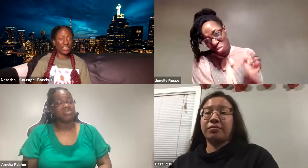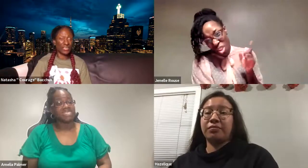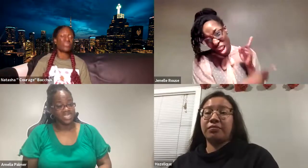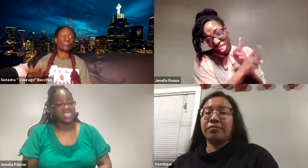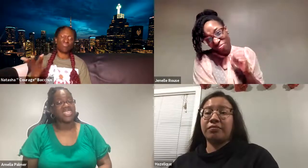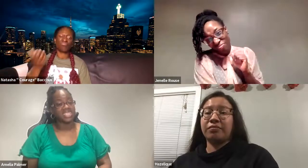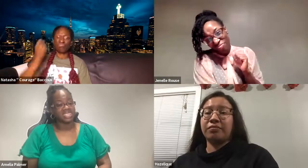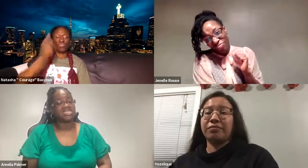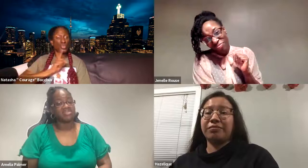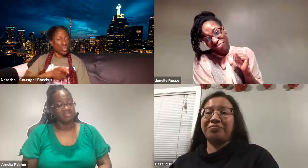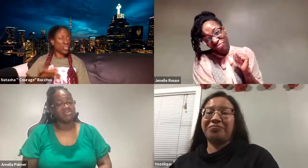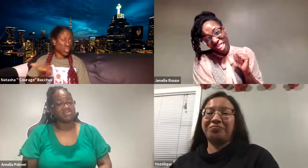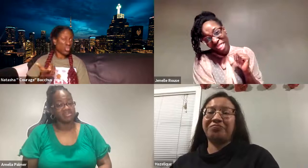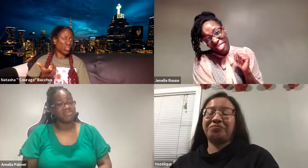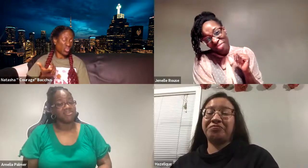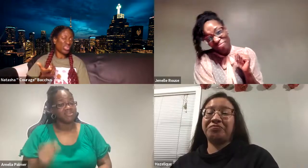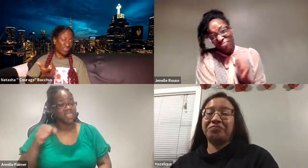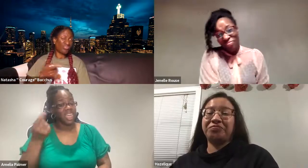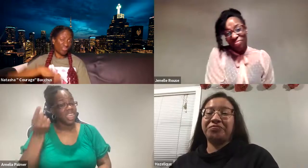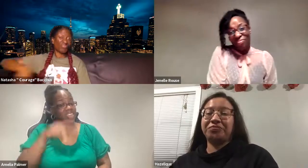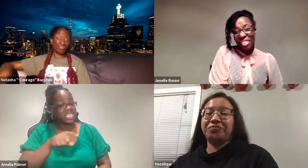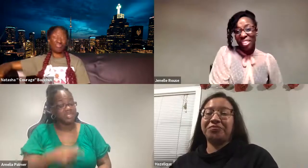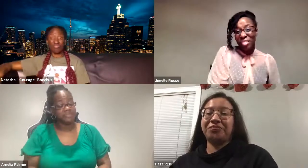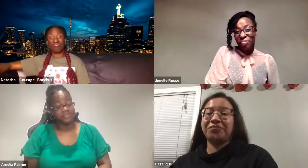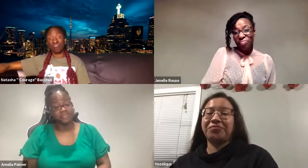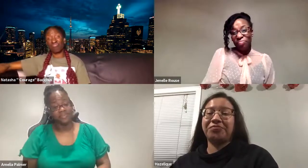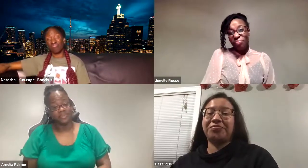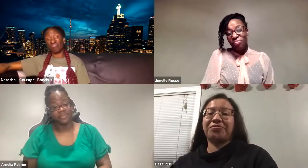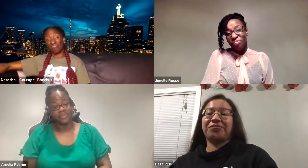i mean is visual asl really visual if we're not including